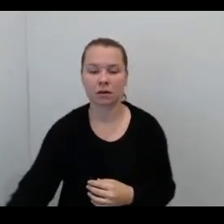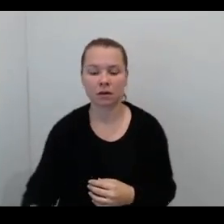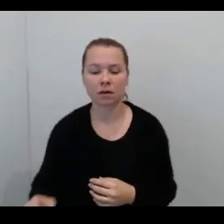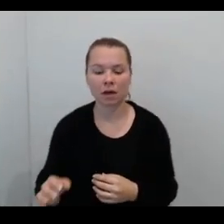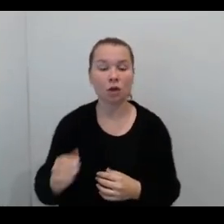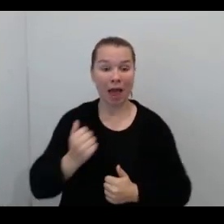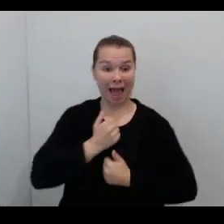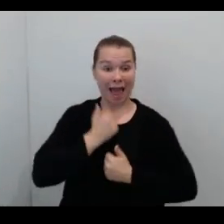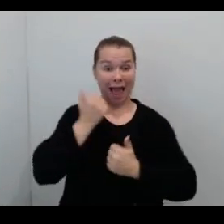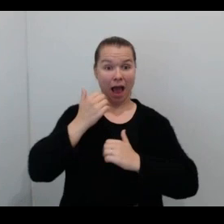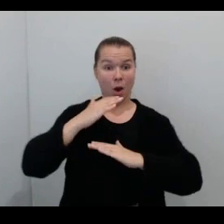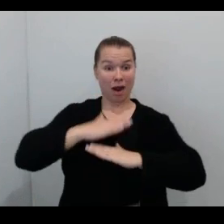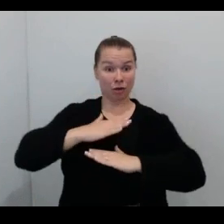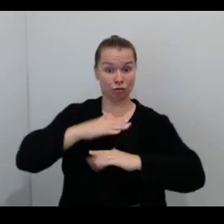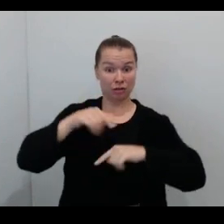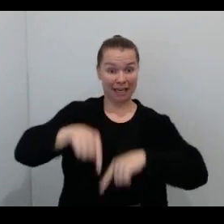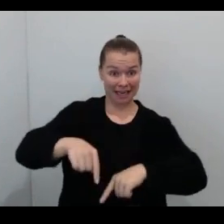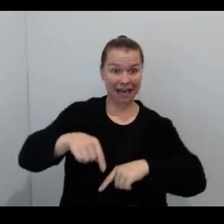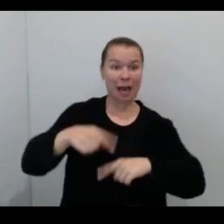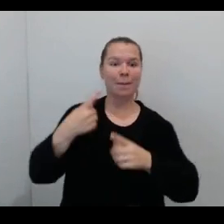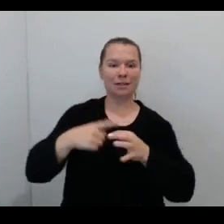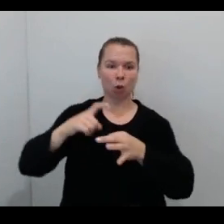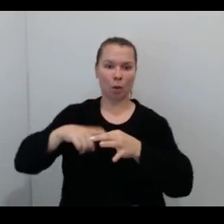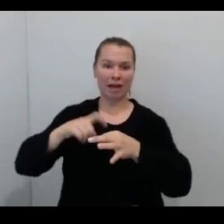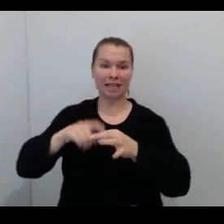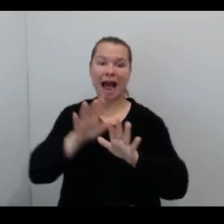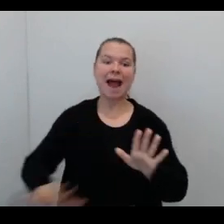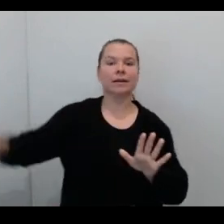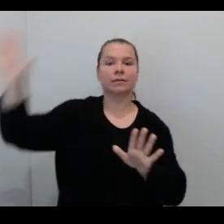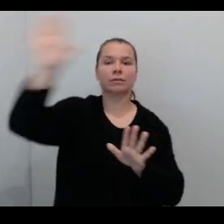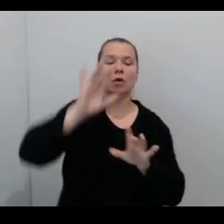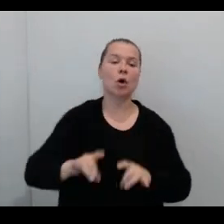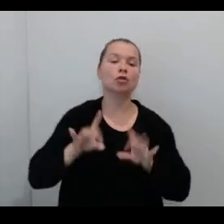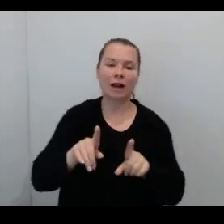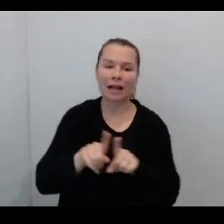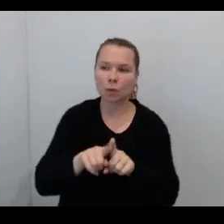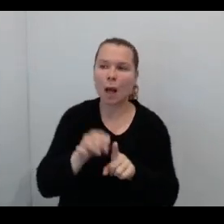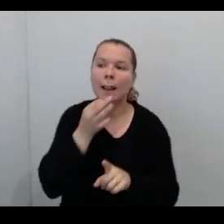Paul and Kristy will be able to let you know as we go through and you can always put your